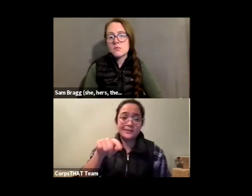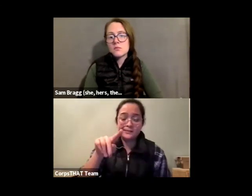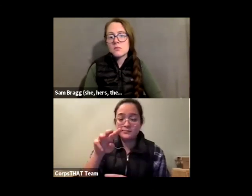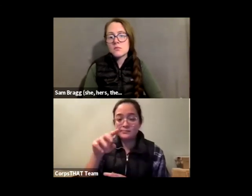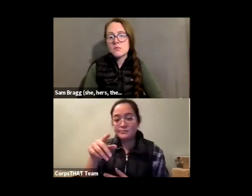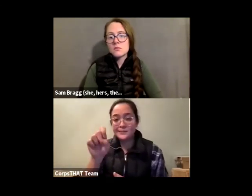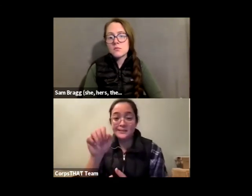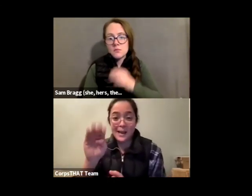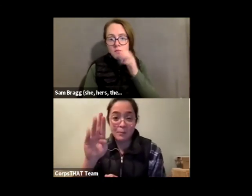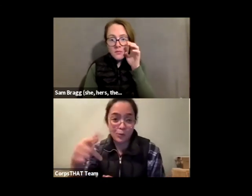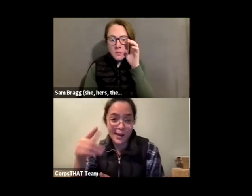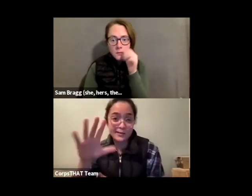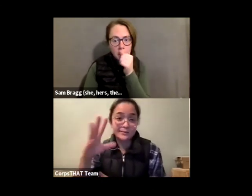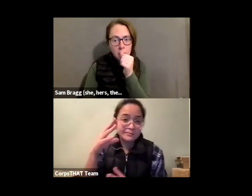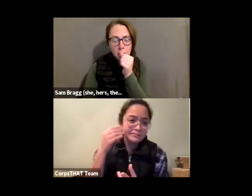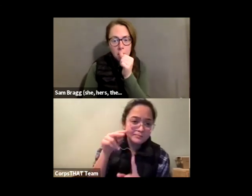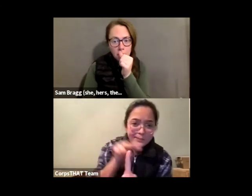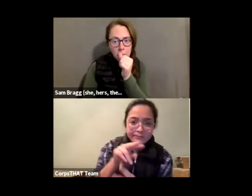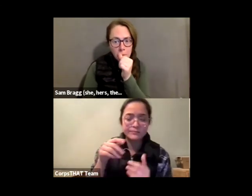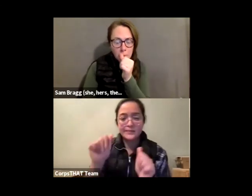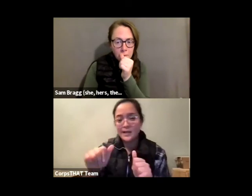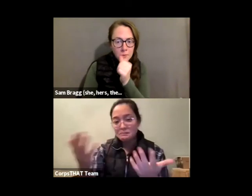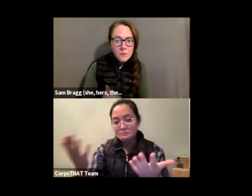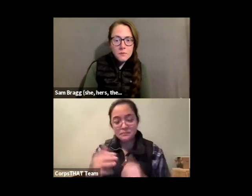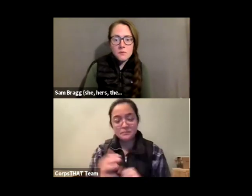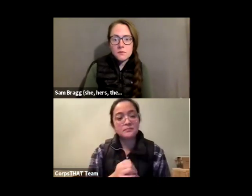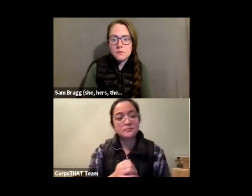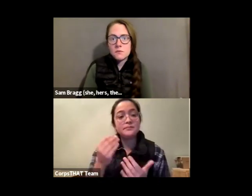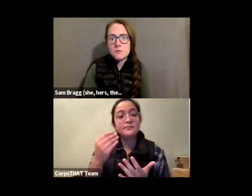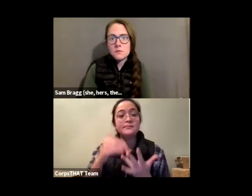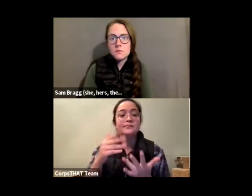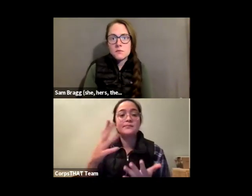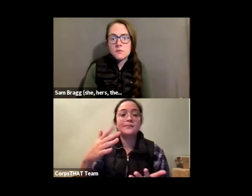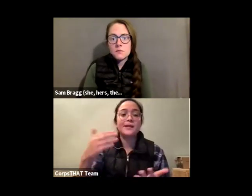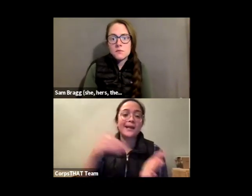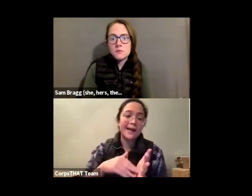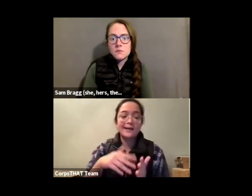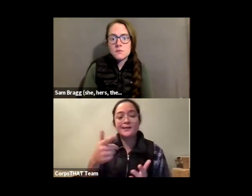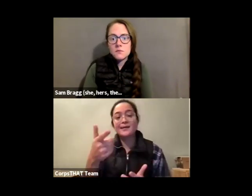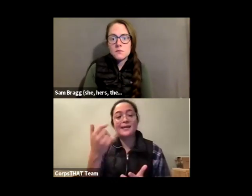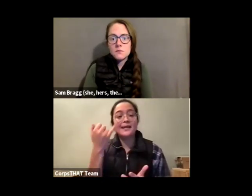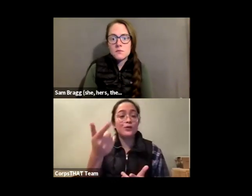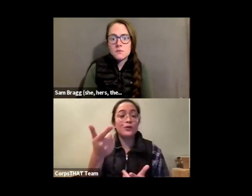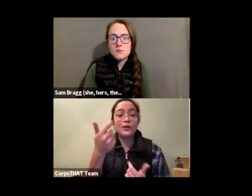can ask any more questions as well specifically of Sam and having what on and her perspective